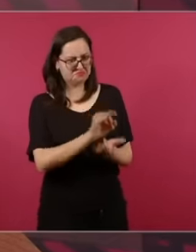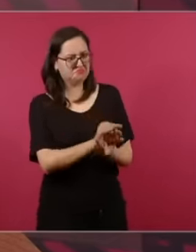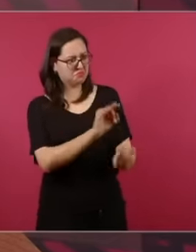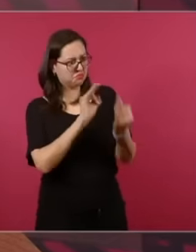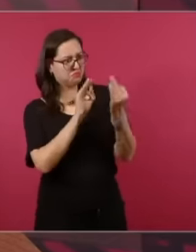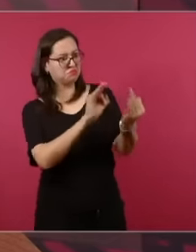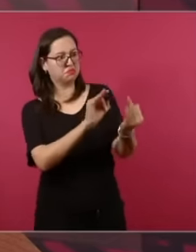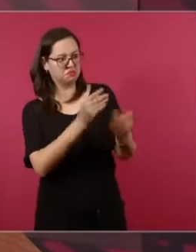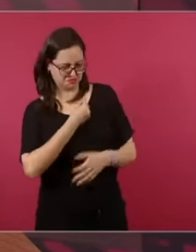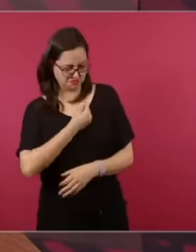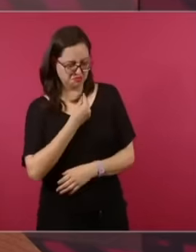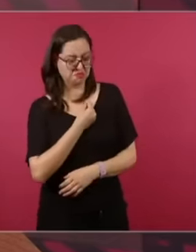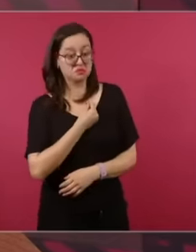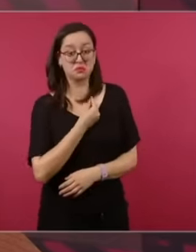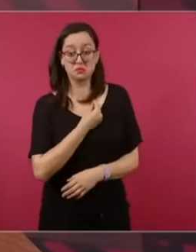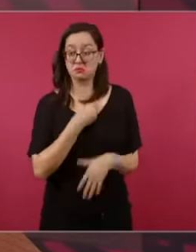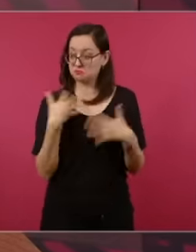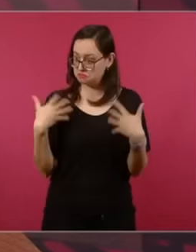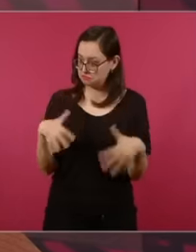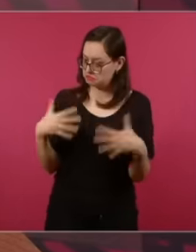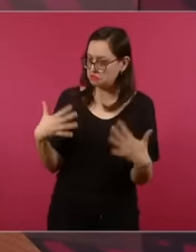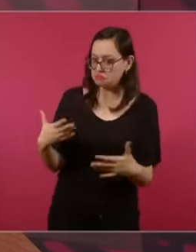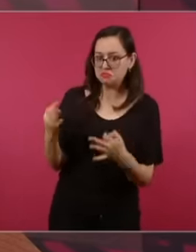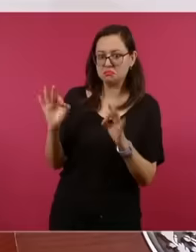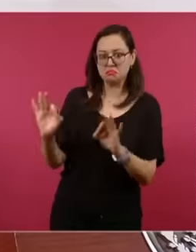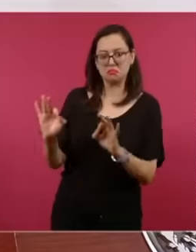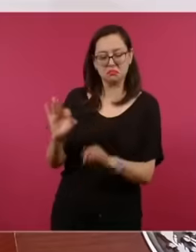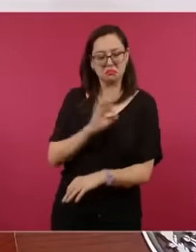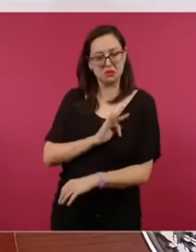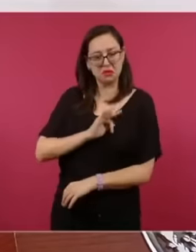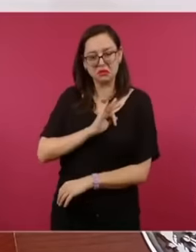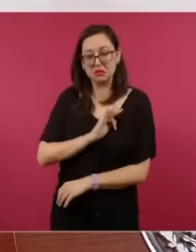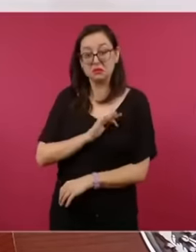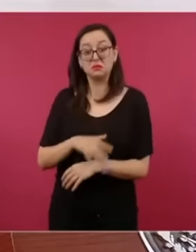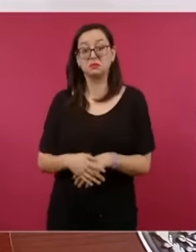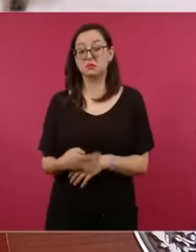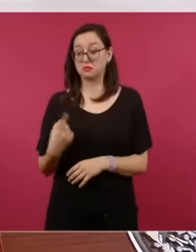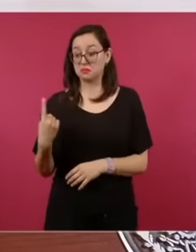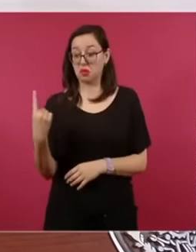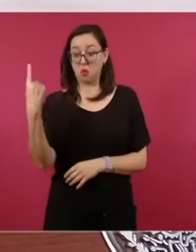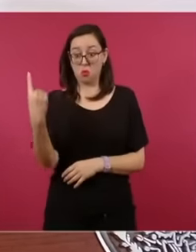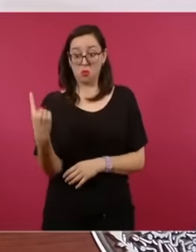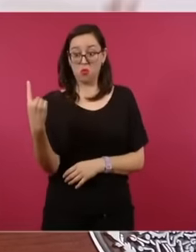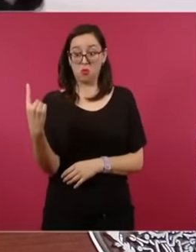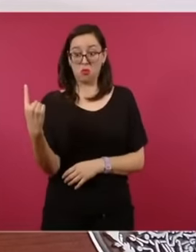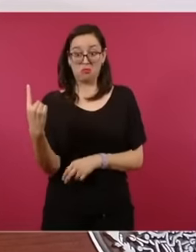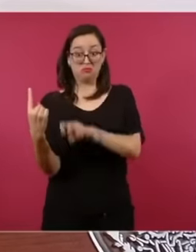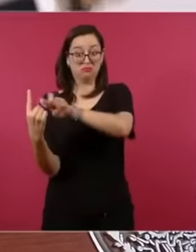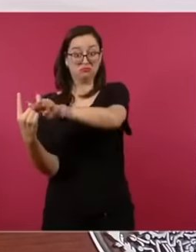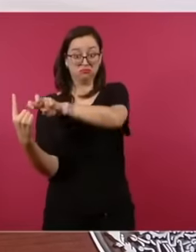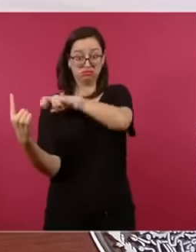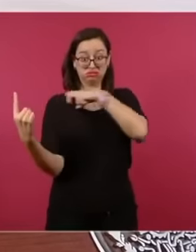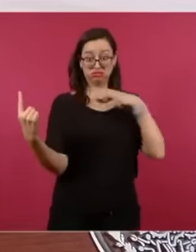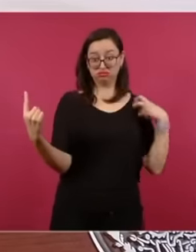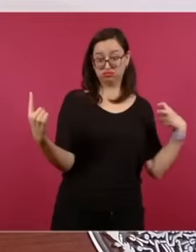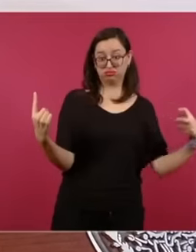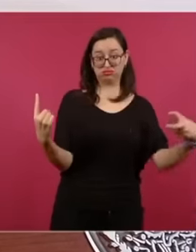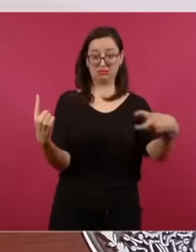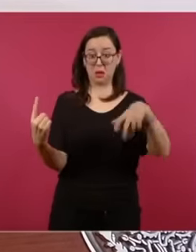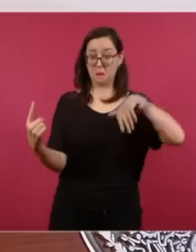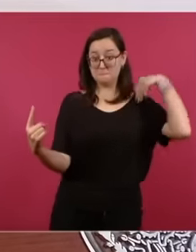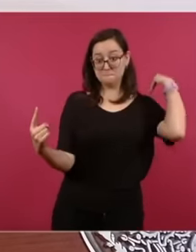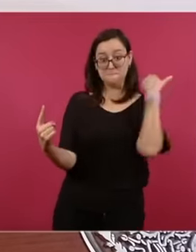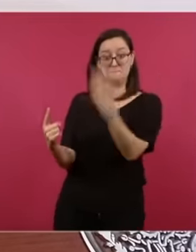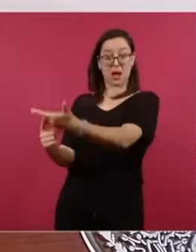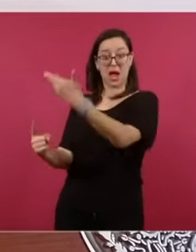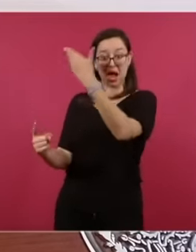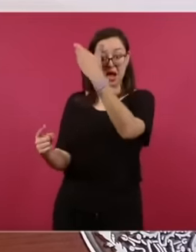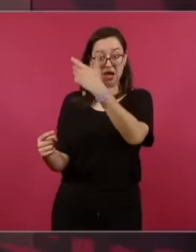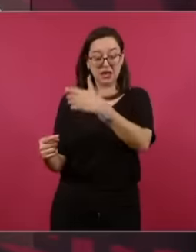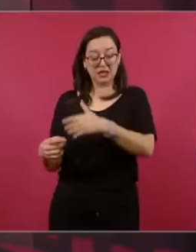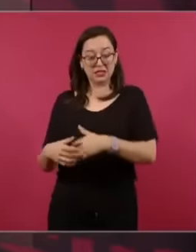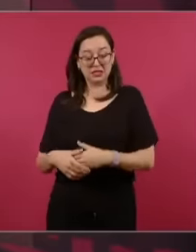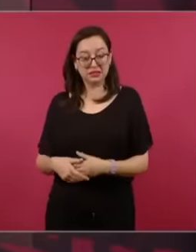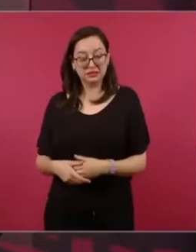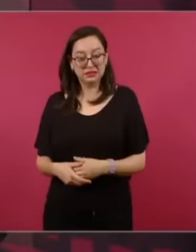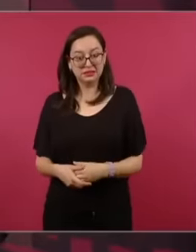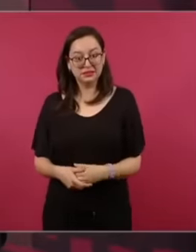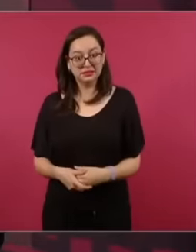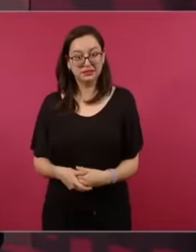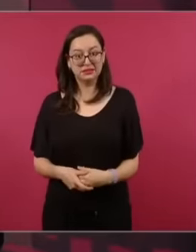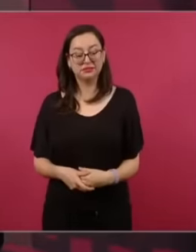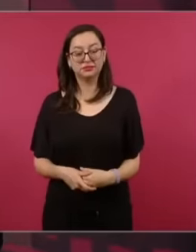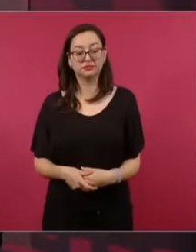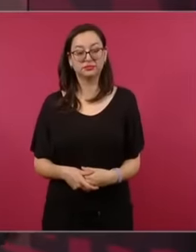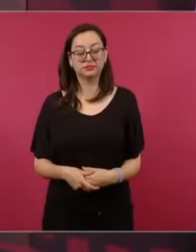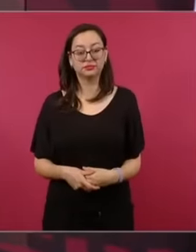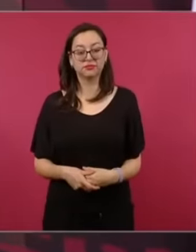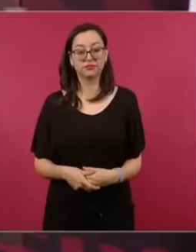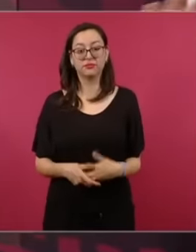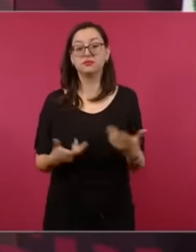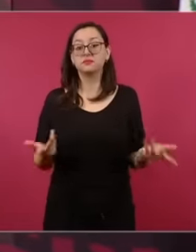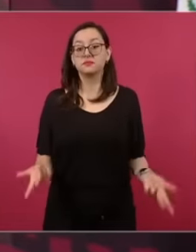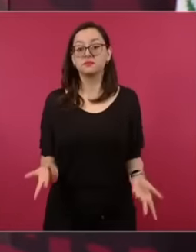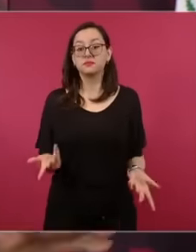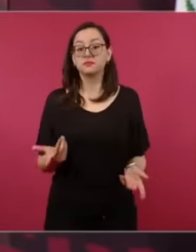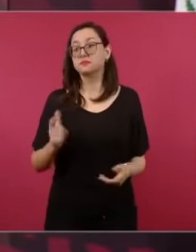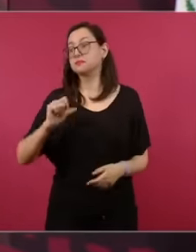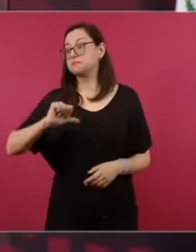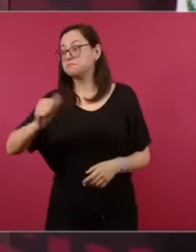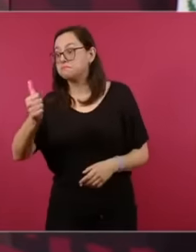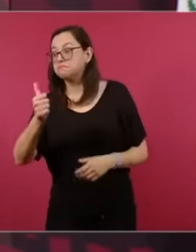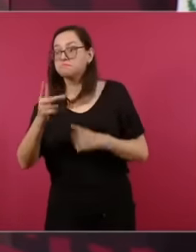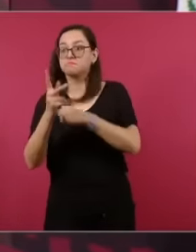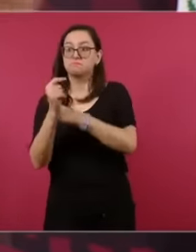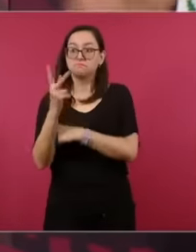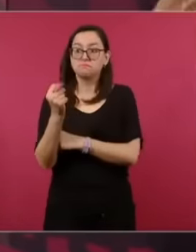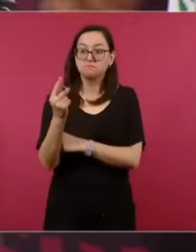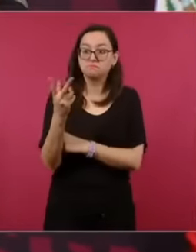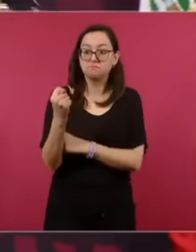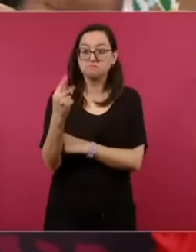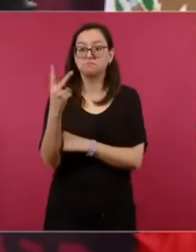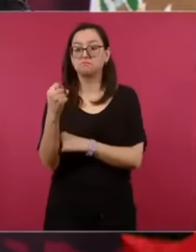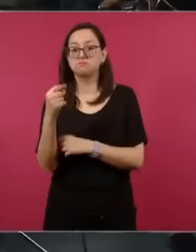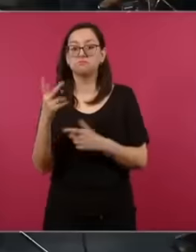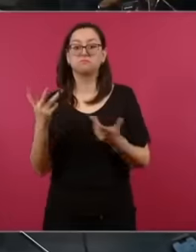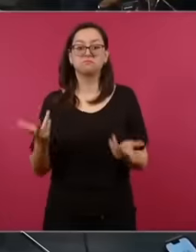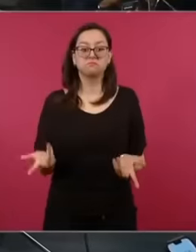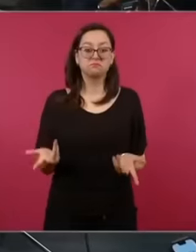hold on but everyone else against you at other tables puts you on